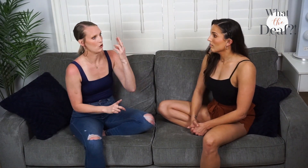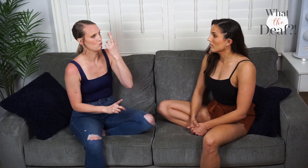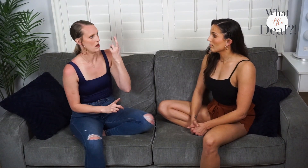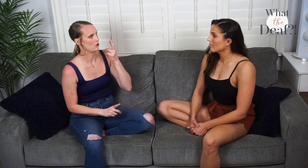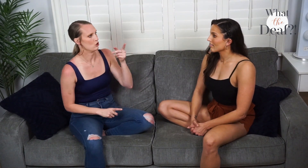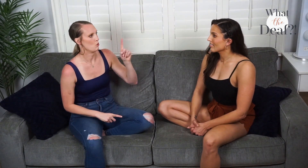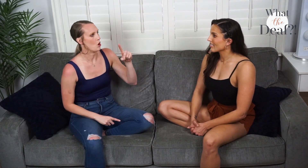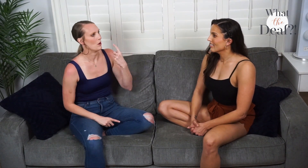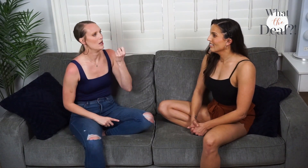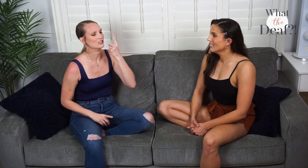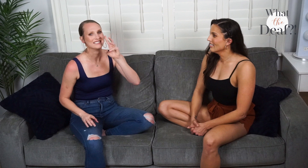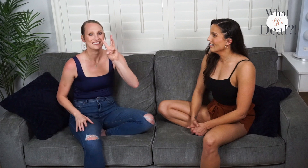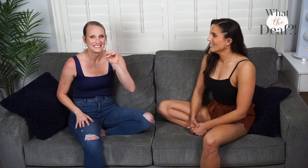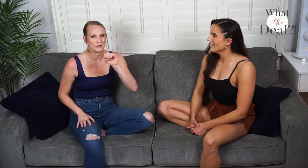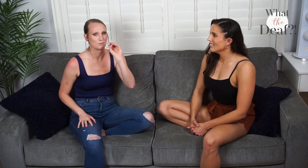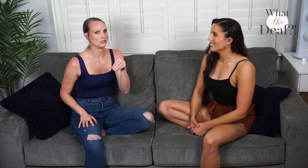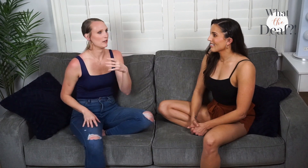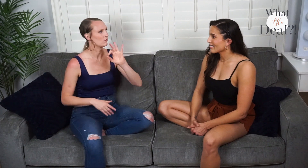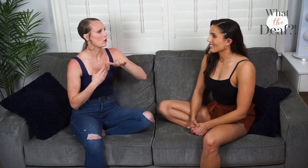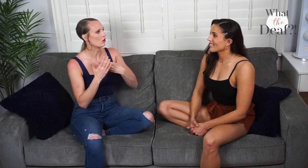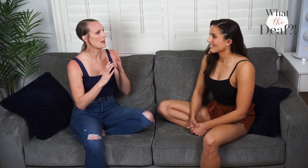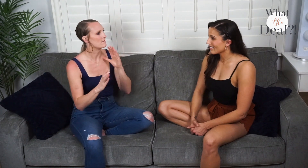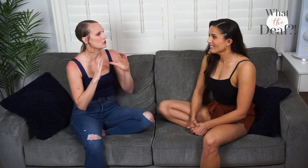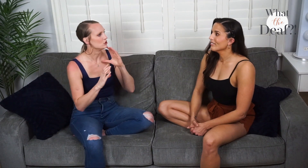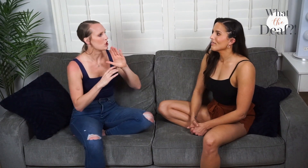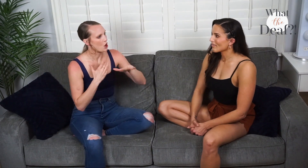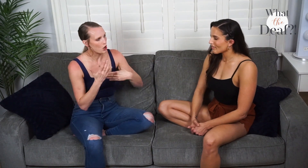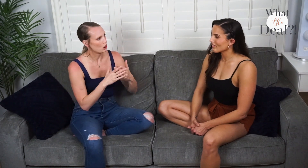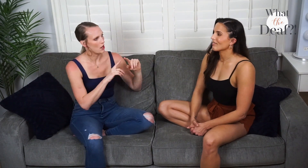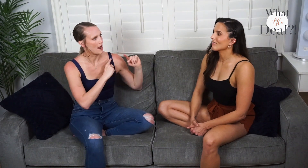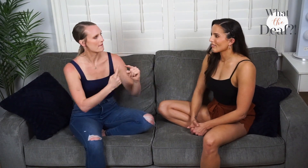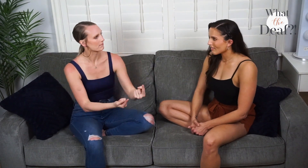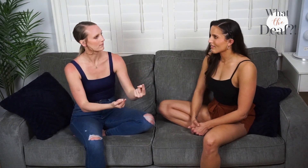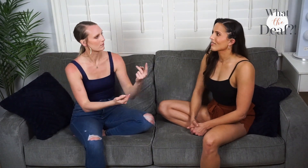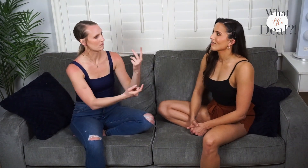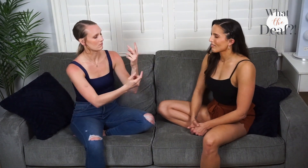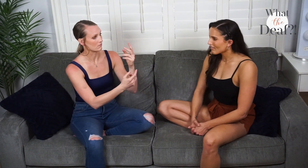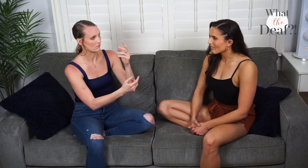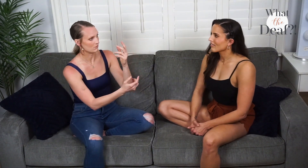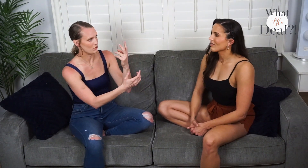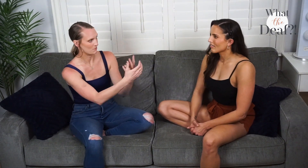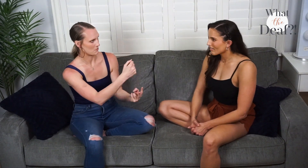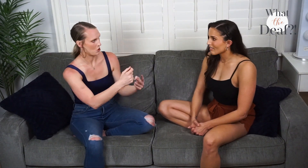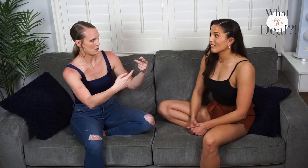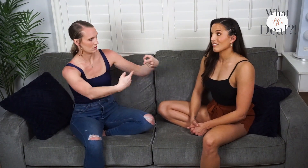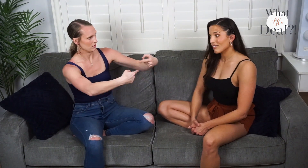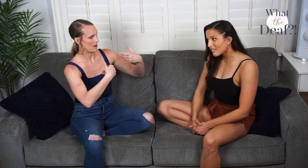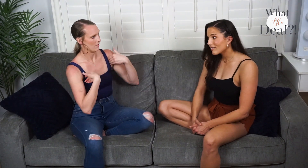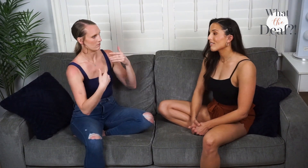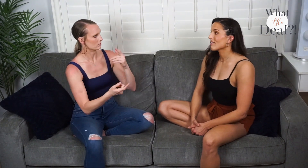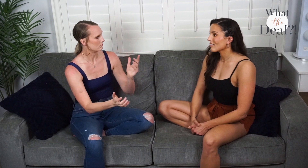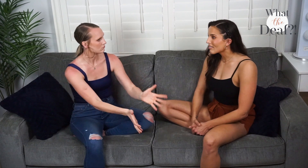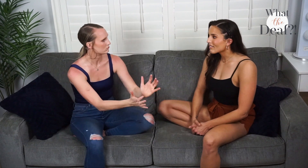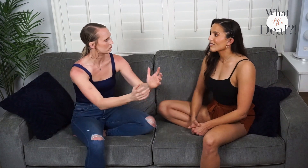realized that you only understand 60% of all your conversations this whole time, that you've ever had with them.